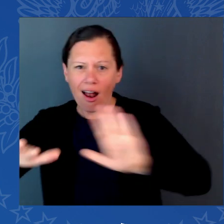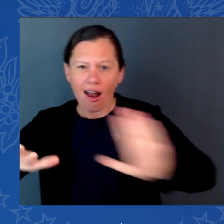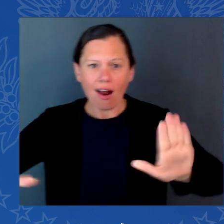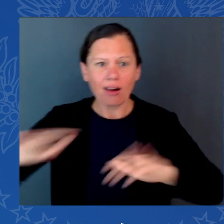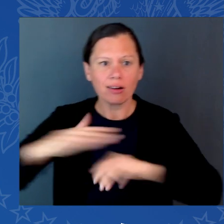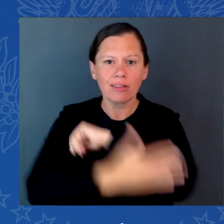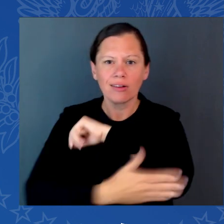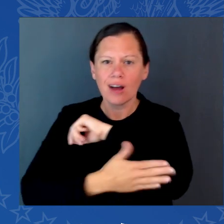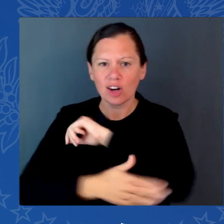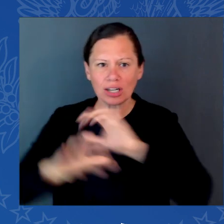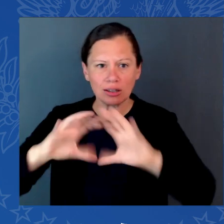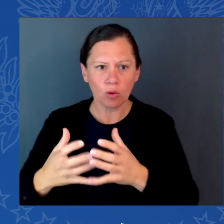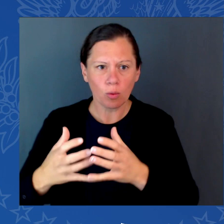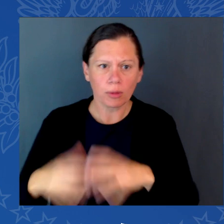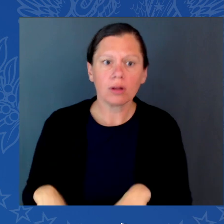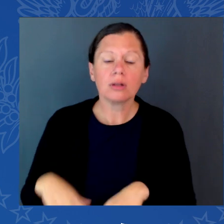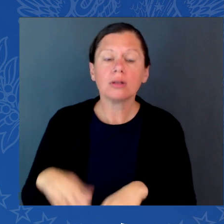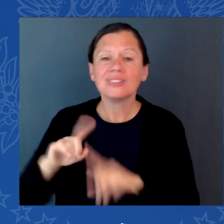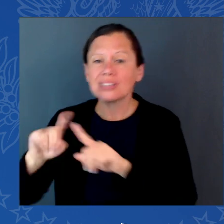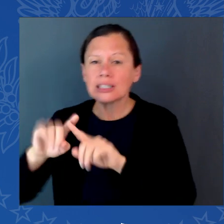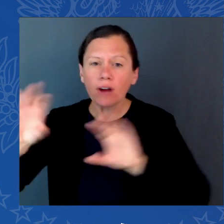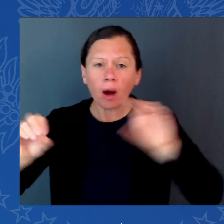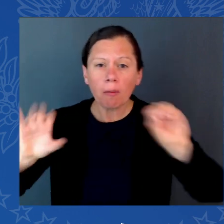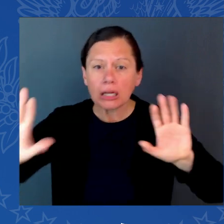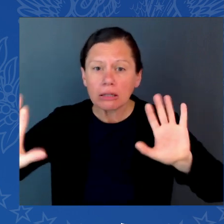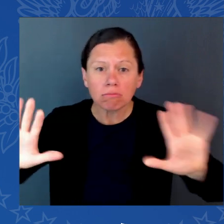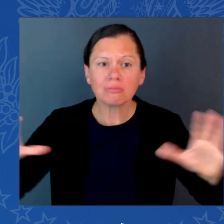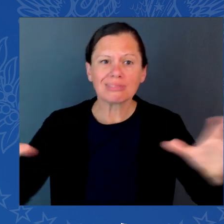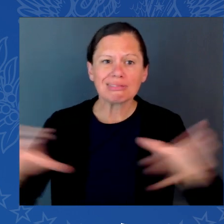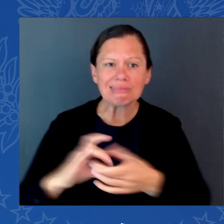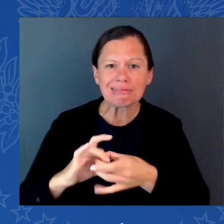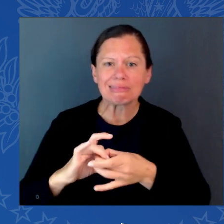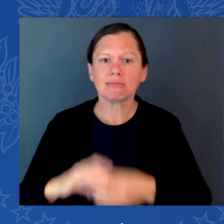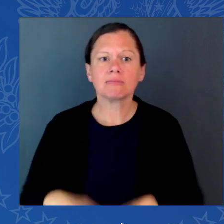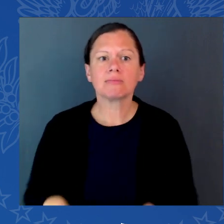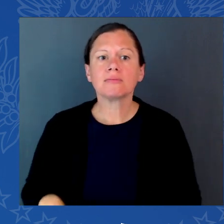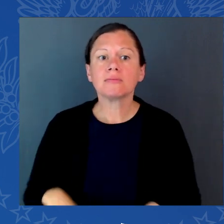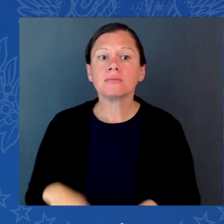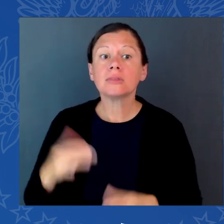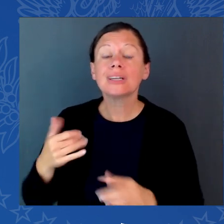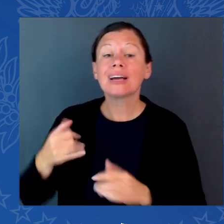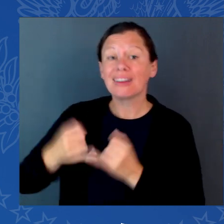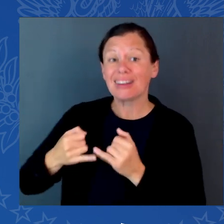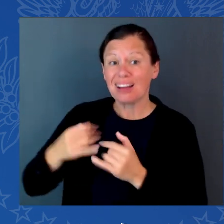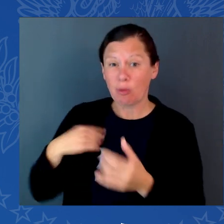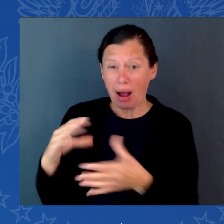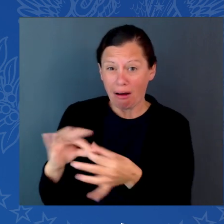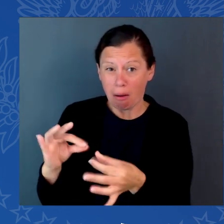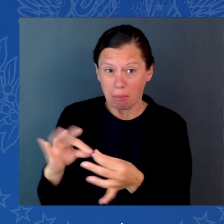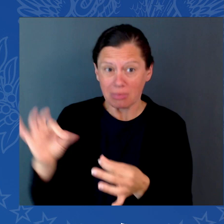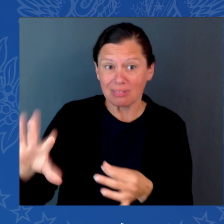that we've finalized a historic agreement for a new India-Middle East-Europe Economic Corridor.